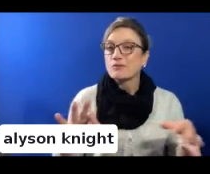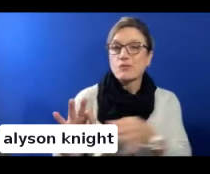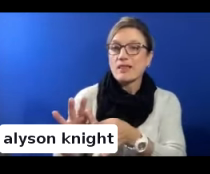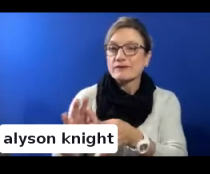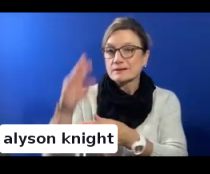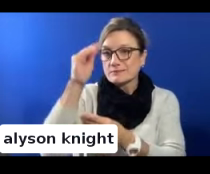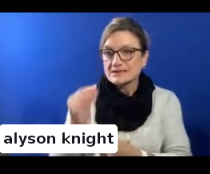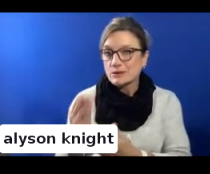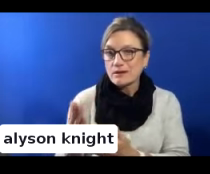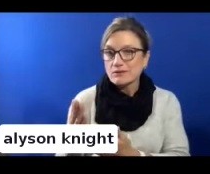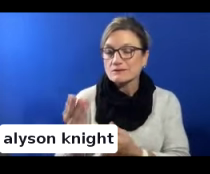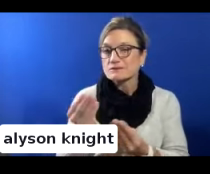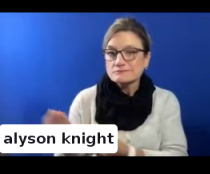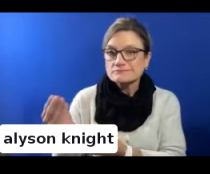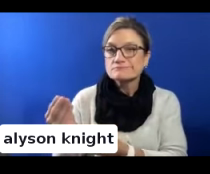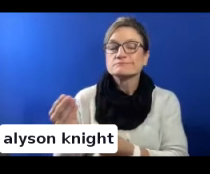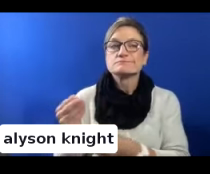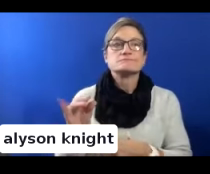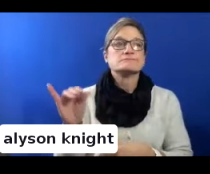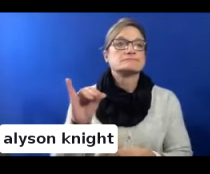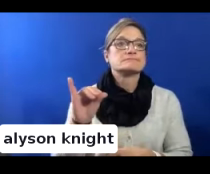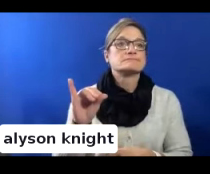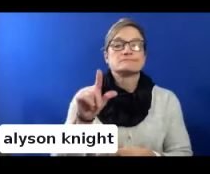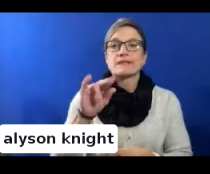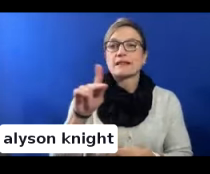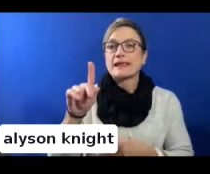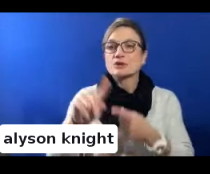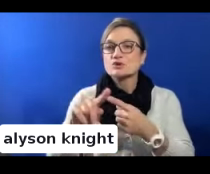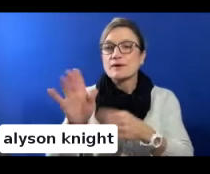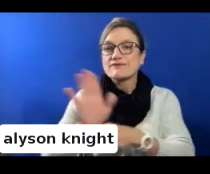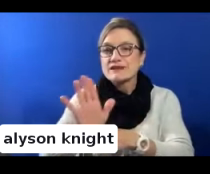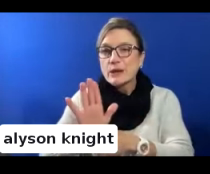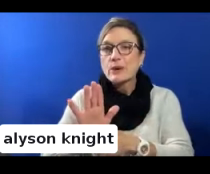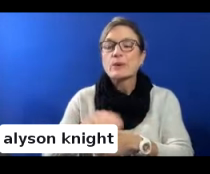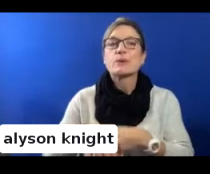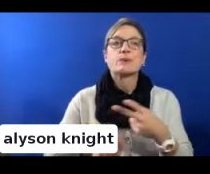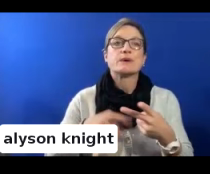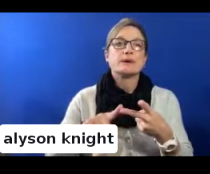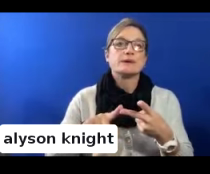related to the project, like links to the videos or actual videos